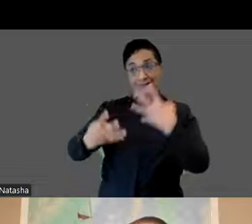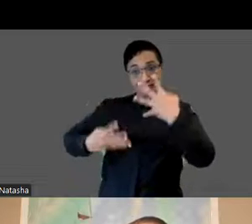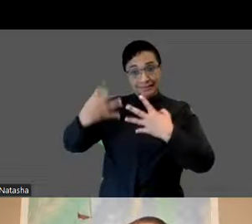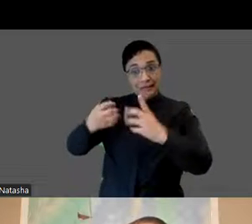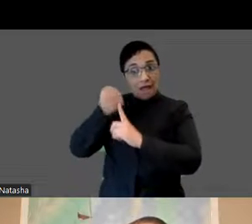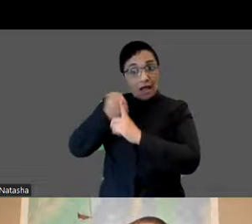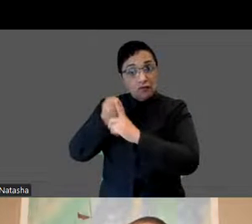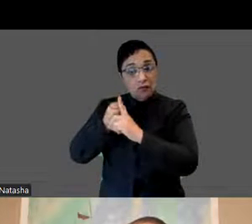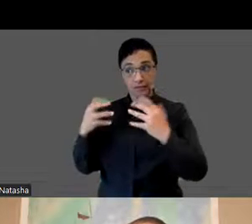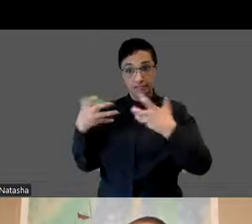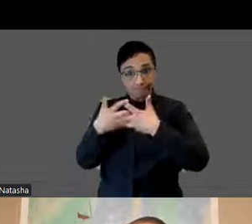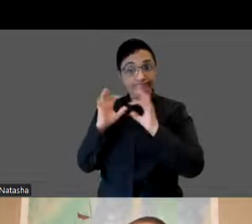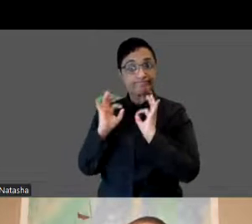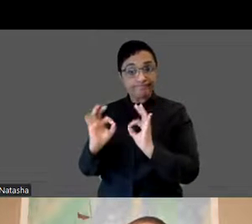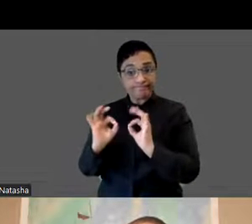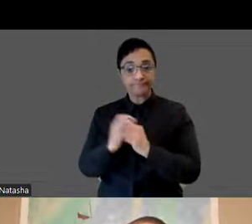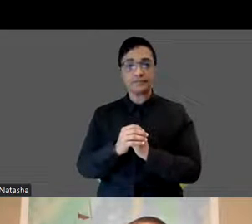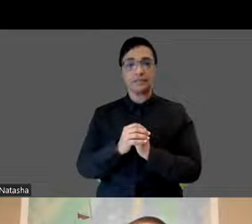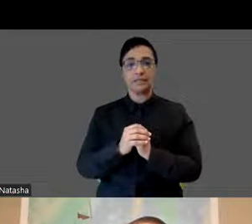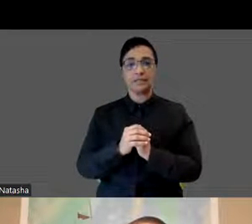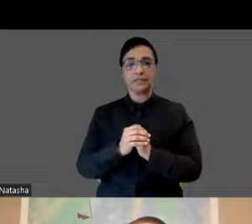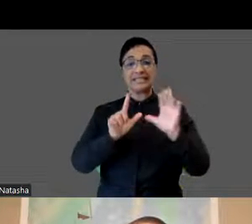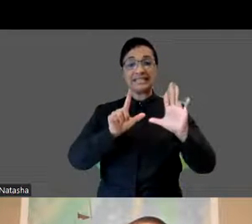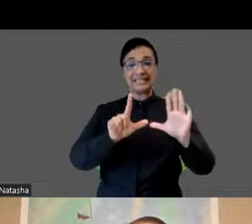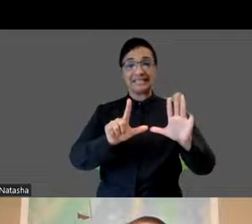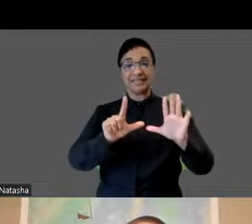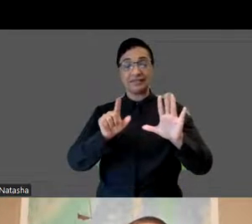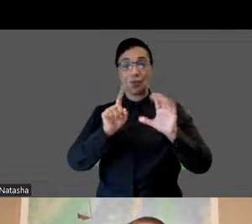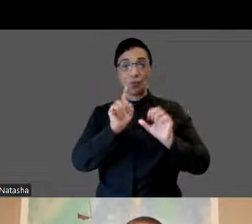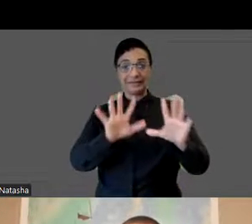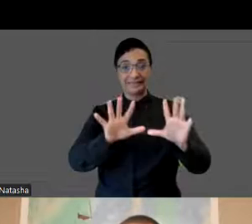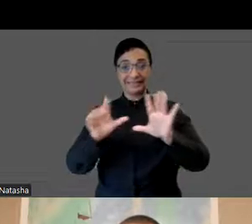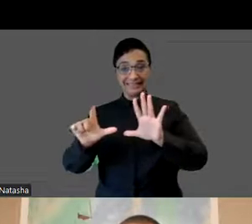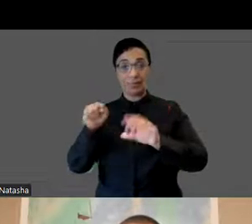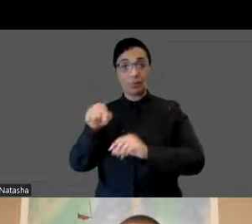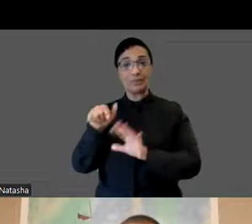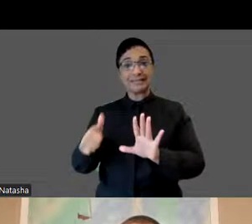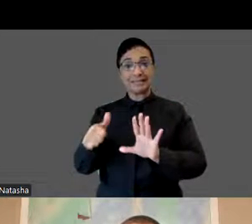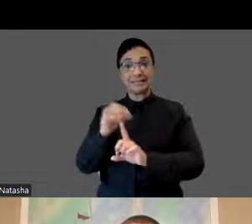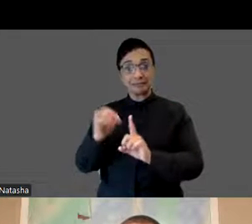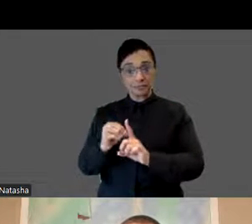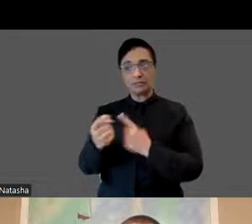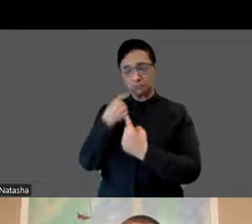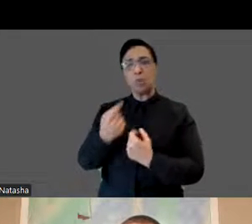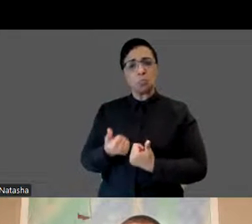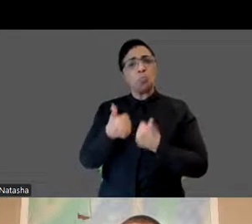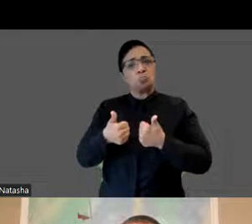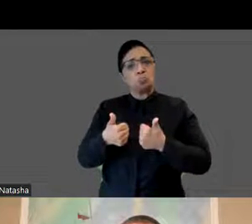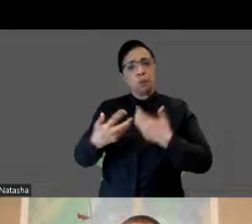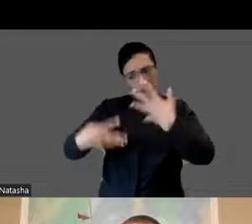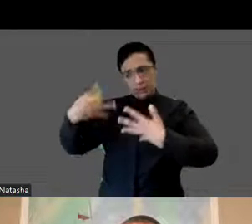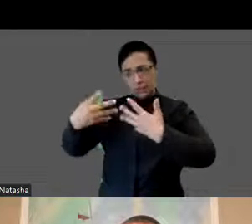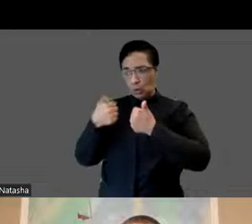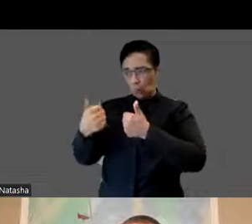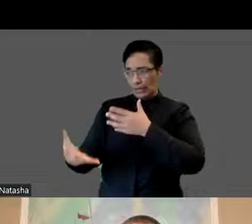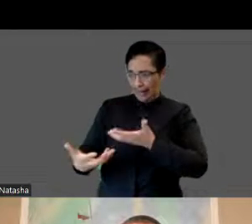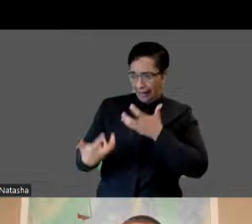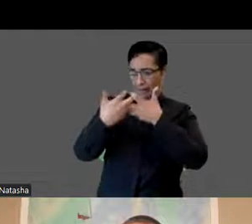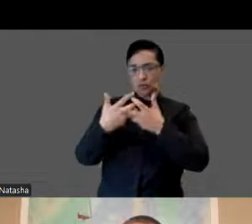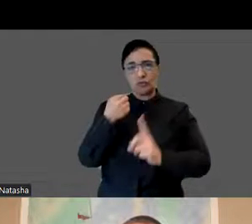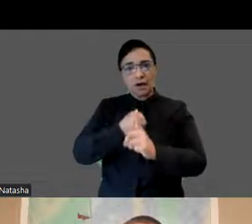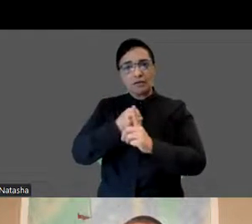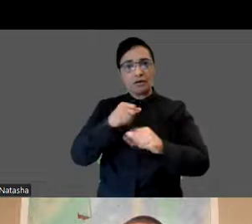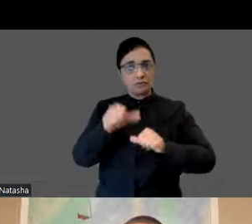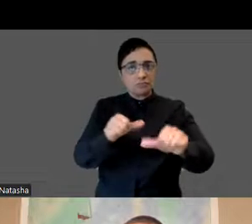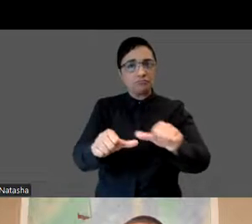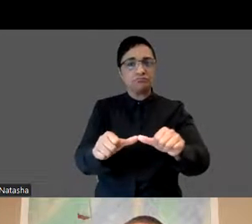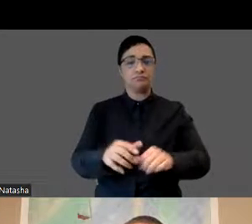And only 17.6% reported that the available data was enough for the work they do in advocacy.